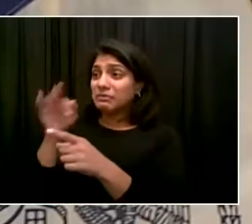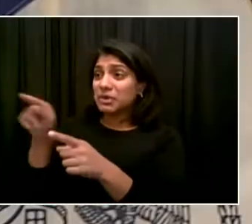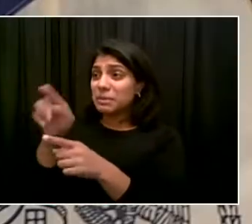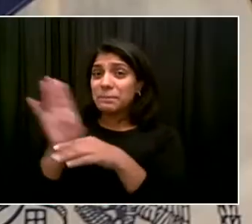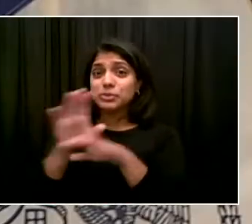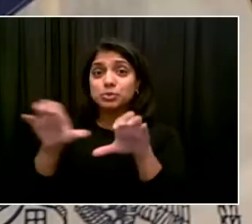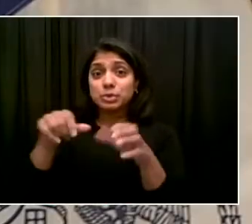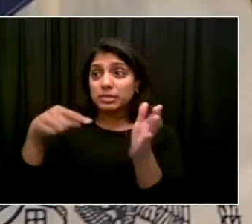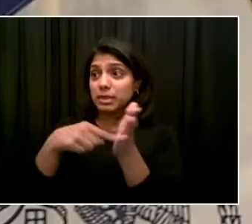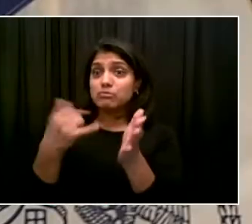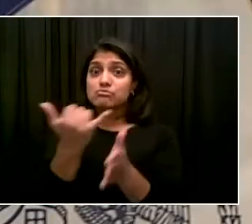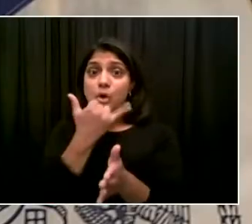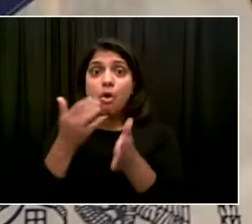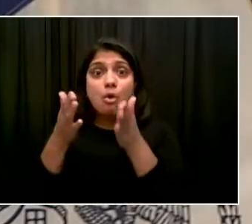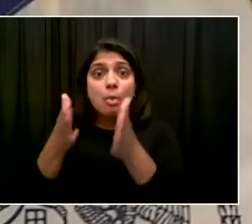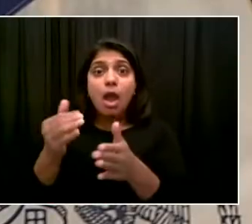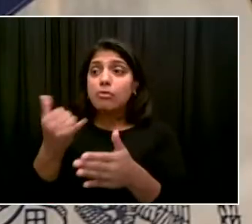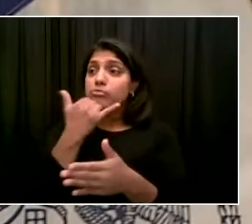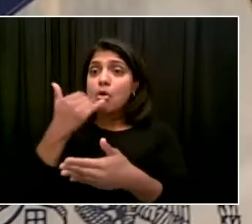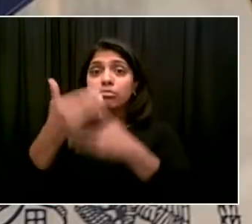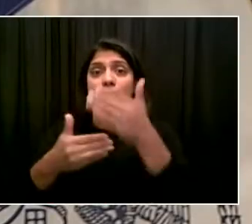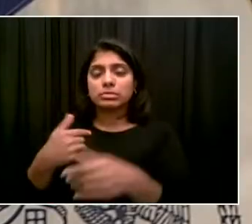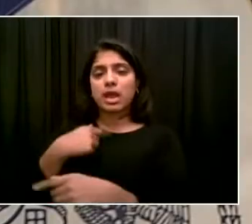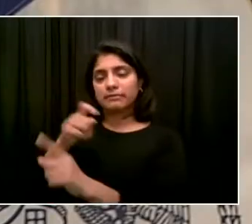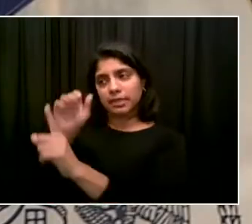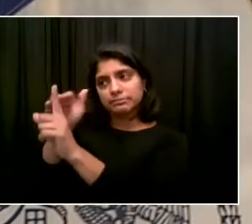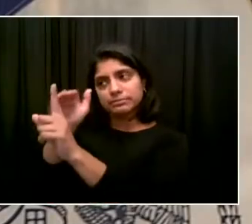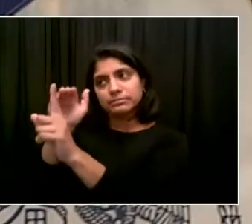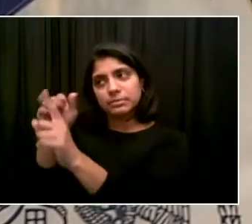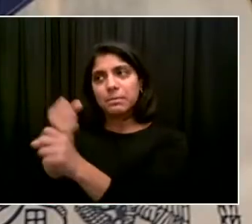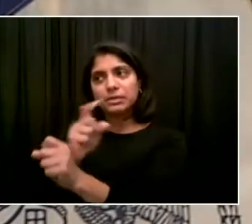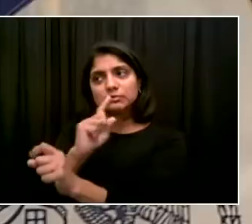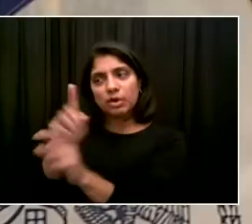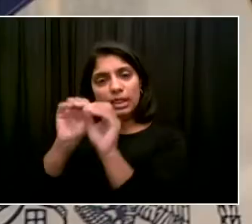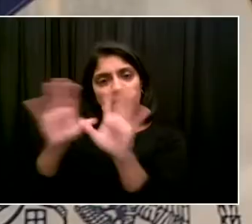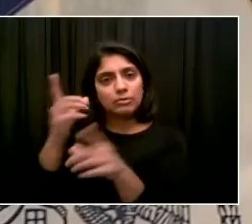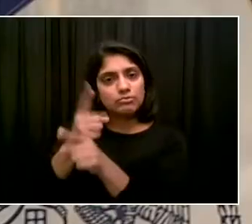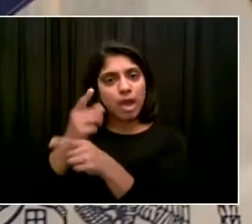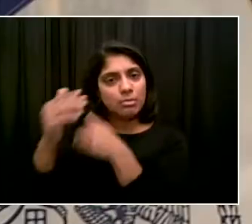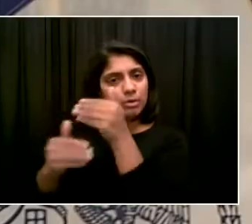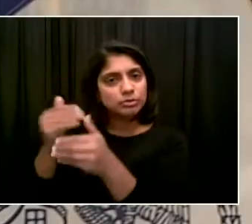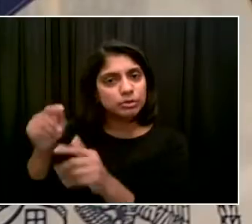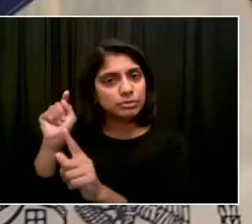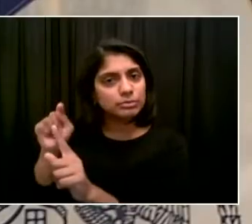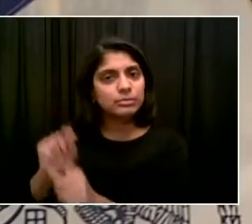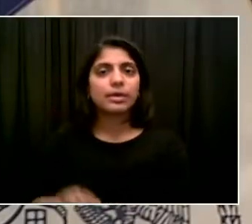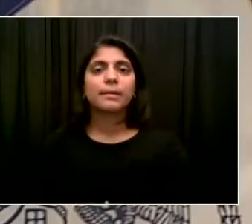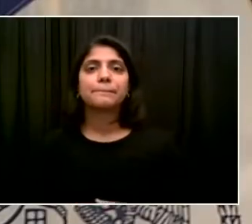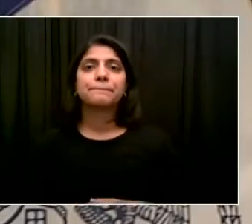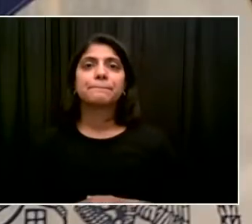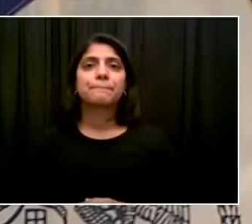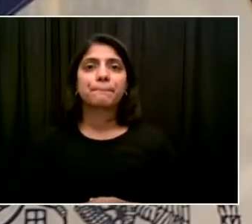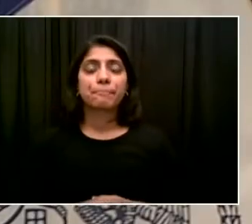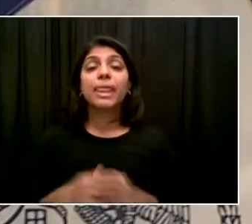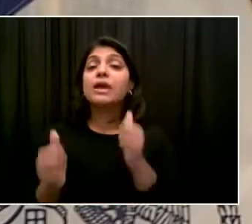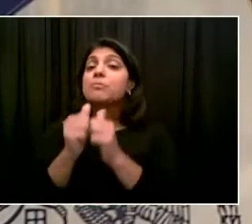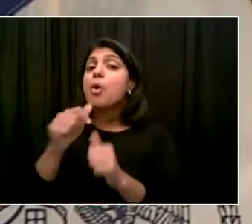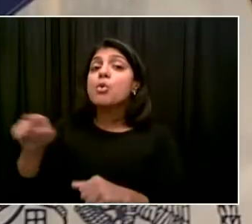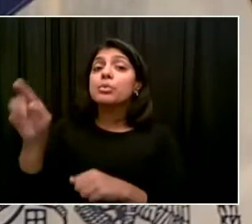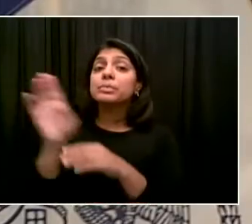ANY PATTERN HTAT LOOKS LIKE THE PROCESS ISN'T BEING DONE IN ACCURATE WAY WE WILL FOLLOW UP WITH THEM AND WORK TO IMPROVE TI. BUT I THINK WHAT NEEDS TO BE UNDERSTOOD EHRE, VSTA JMAORITY OF